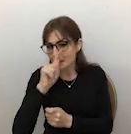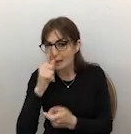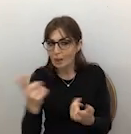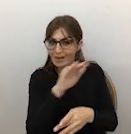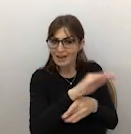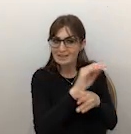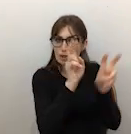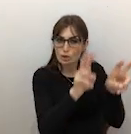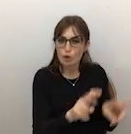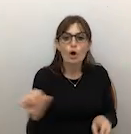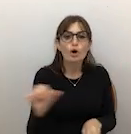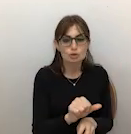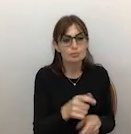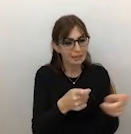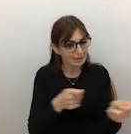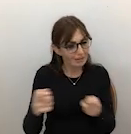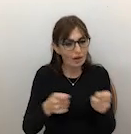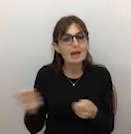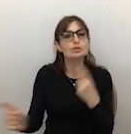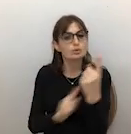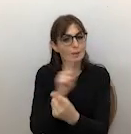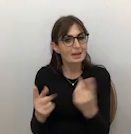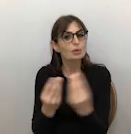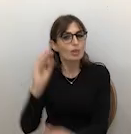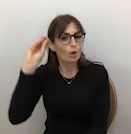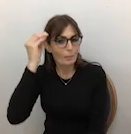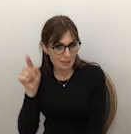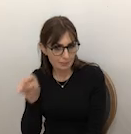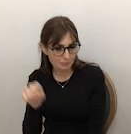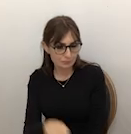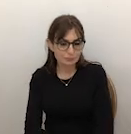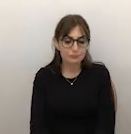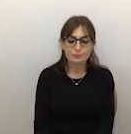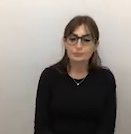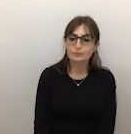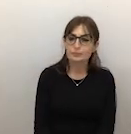and the external auditors should be invited to committee meetings. Directors of the board who are not formally members